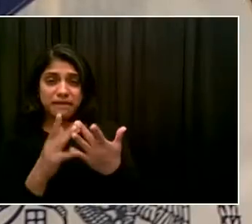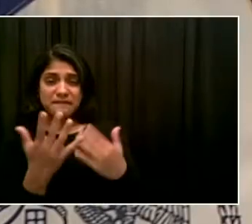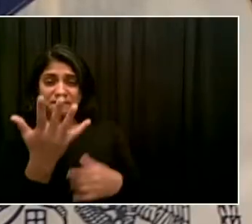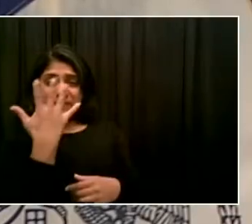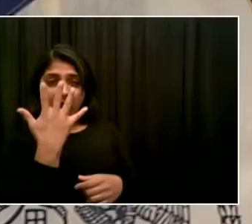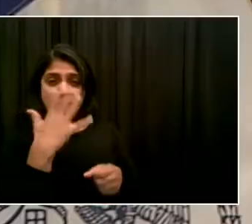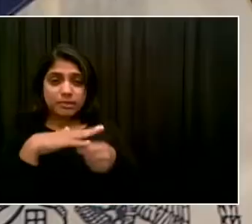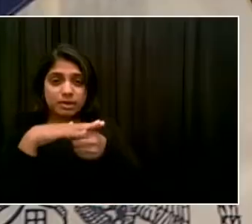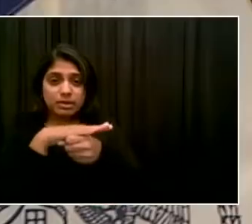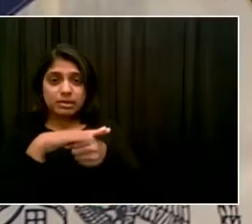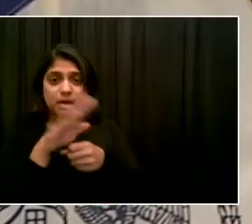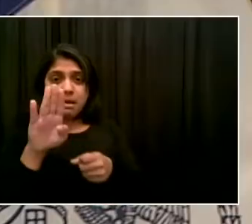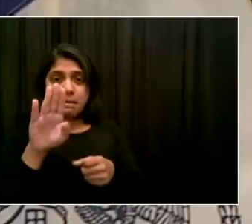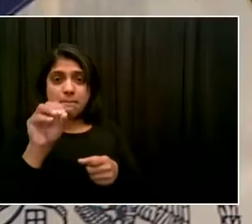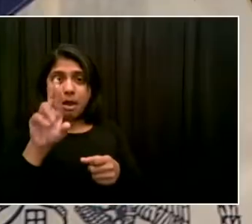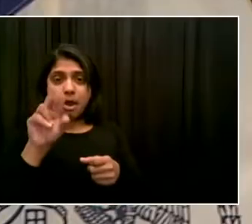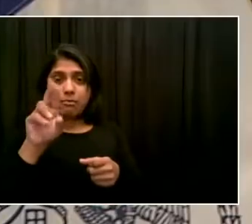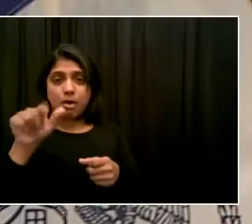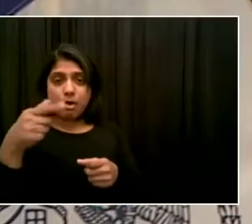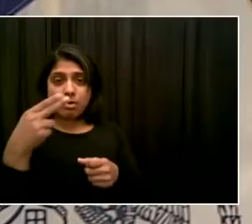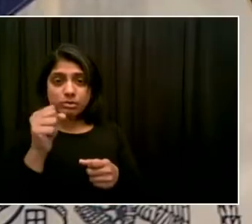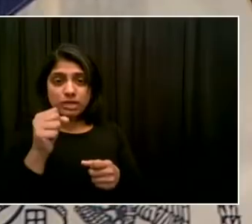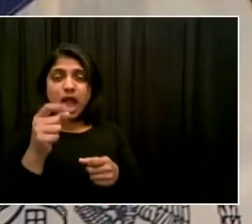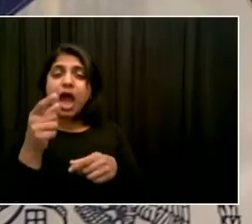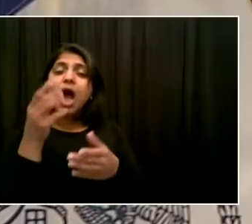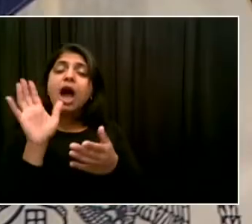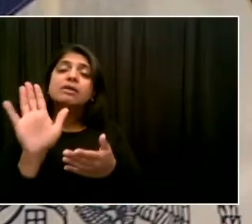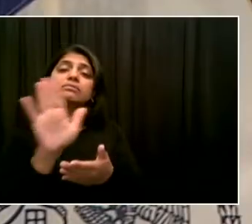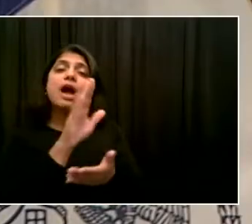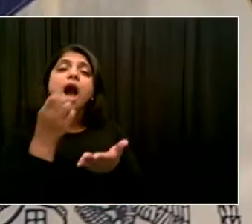COMMERCE. WE SPOKE TO BROOKLYN CHAMBERS